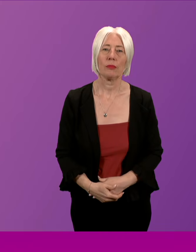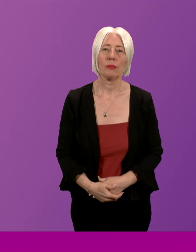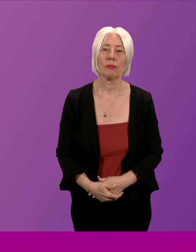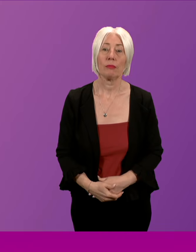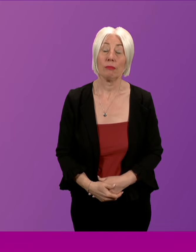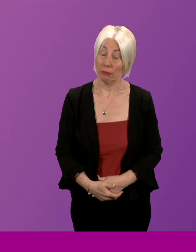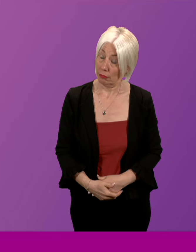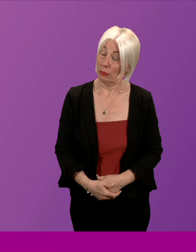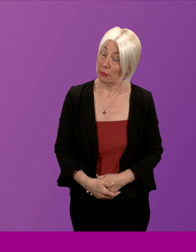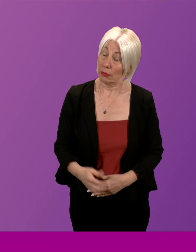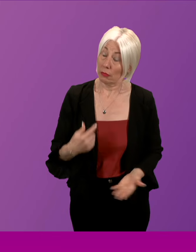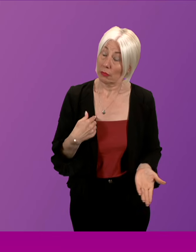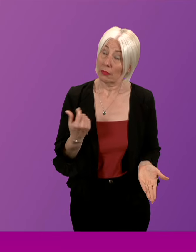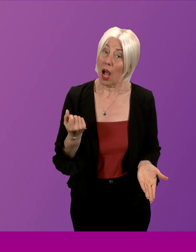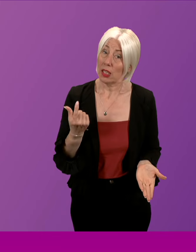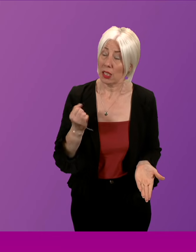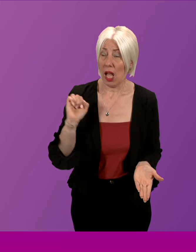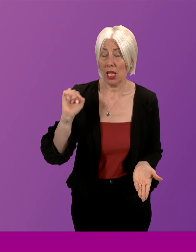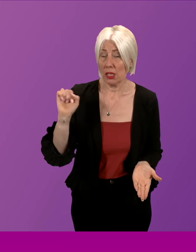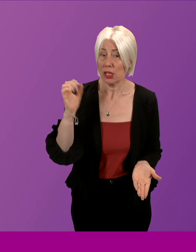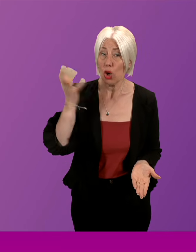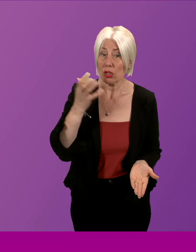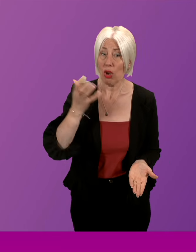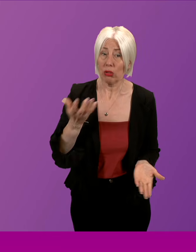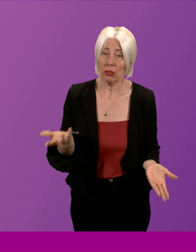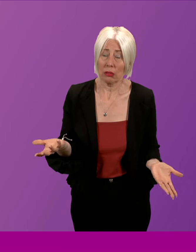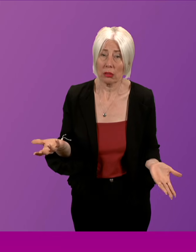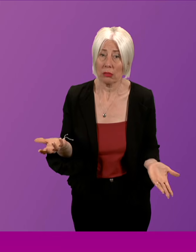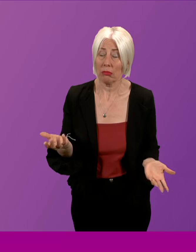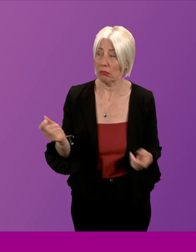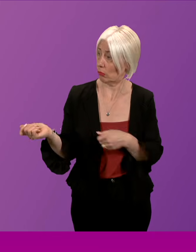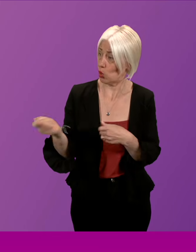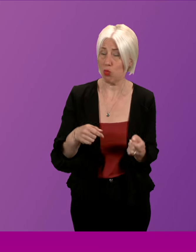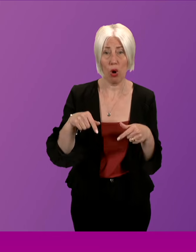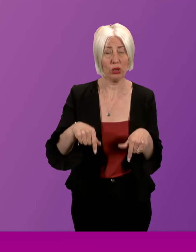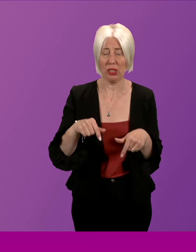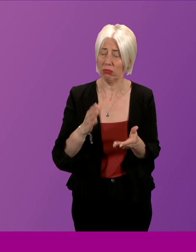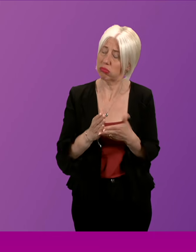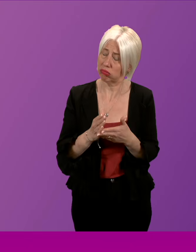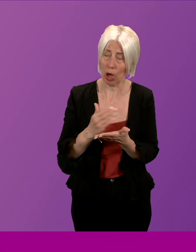I understand the concern that Mr Kerr brings to Parliament, and I share it,